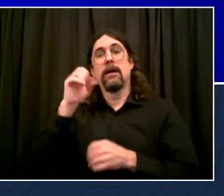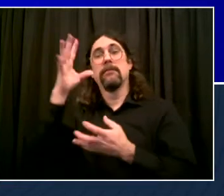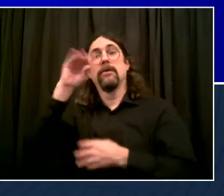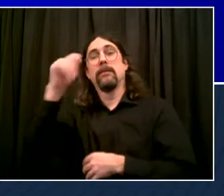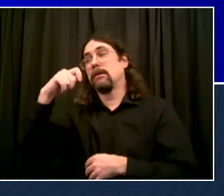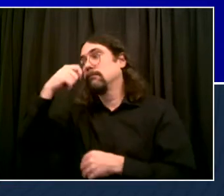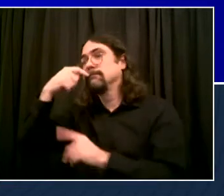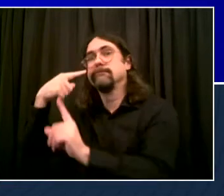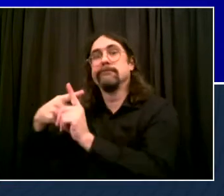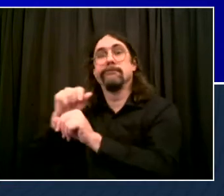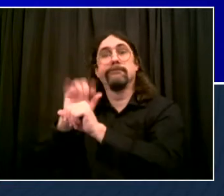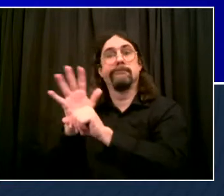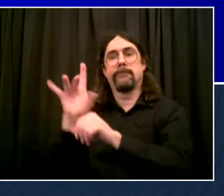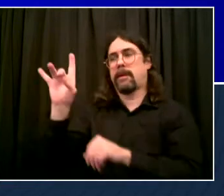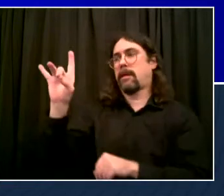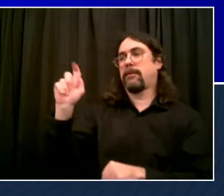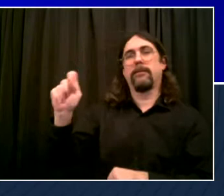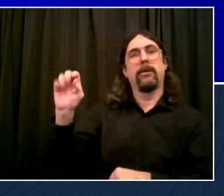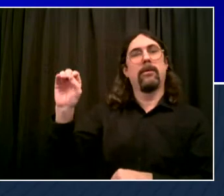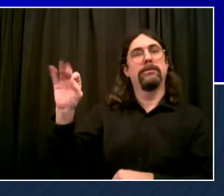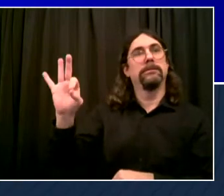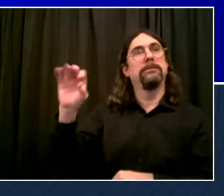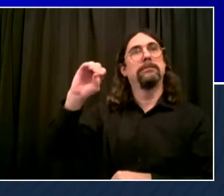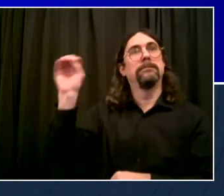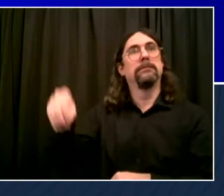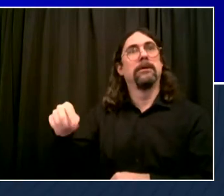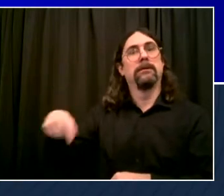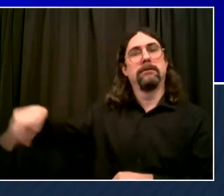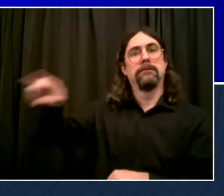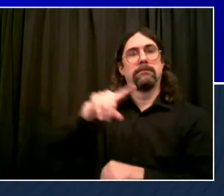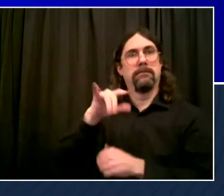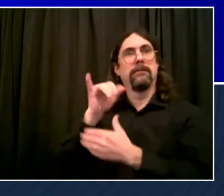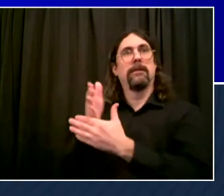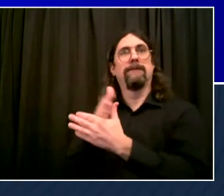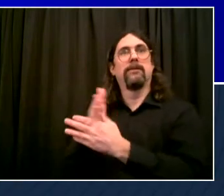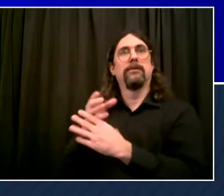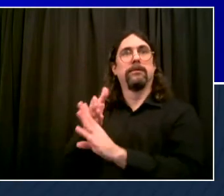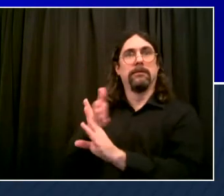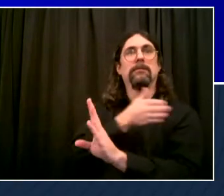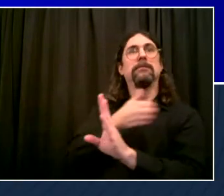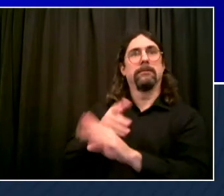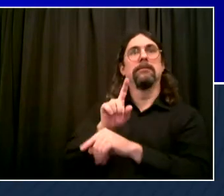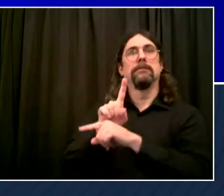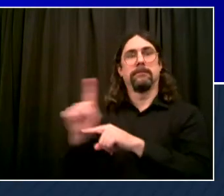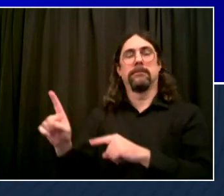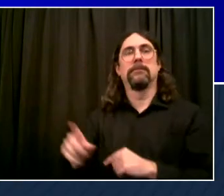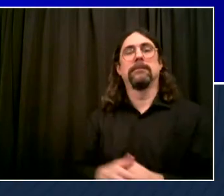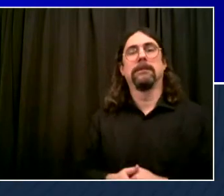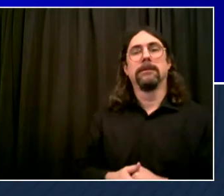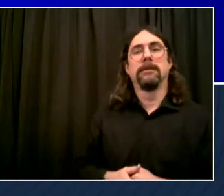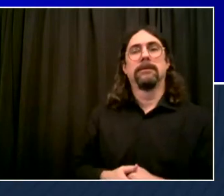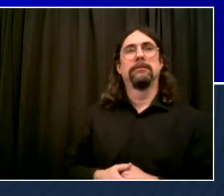NUMBER TWO, NEW REPORTED CASES ON SEVEN DAY AVERAGE, 4621 CASES. NUMBER THREE, PERCENTAGE OF PEOPOP TLEEEISTNNG POSITIVE CITYWIDE FOR COVID-19.